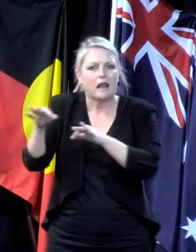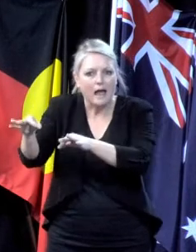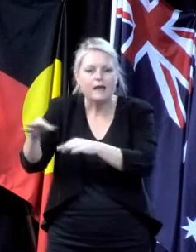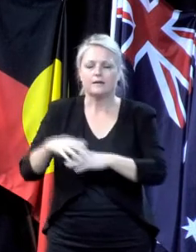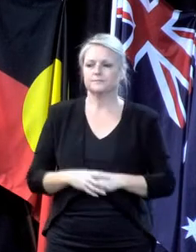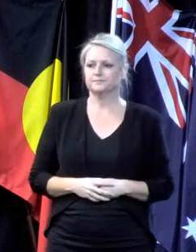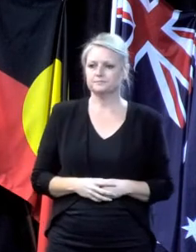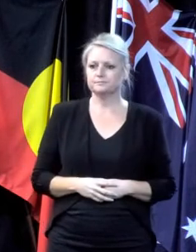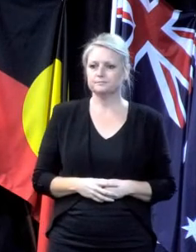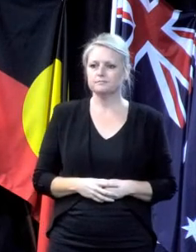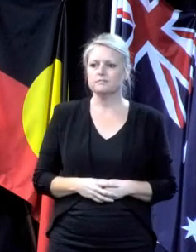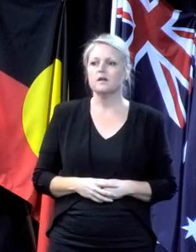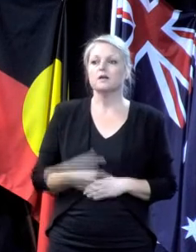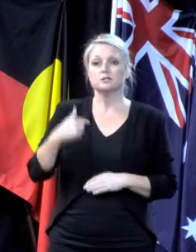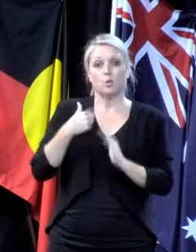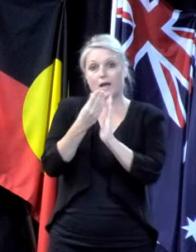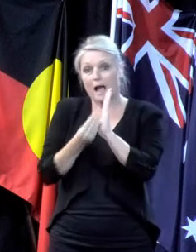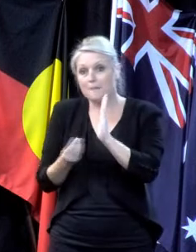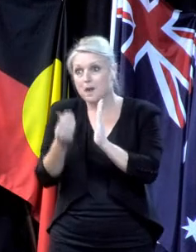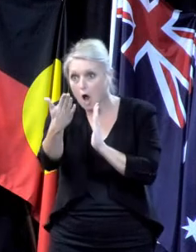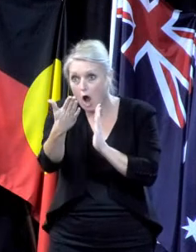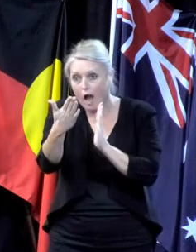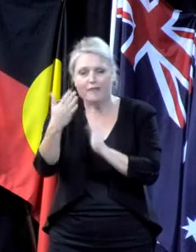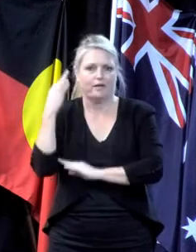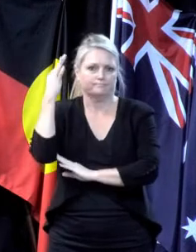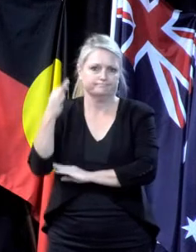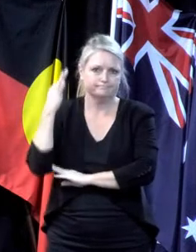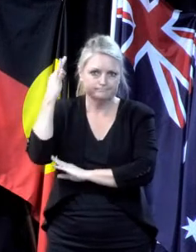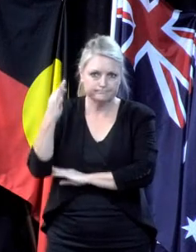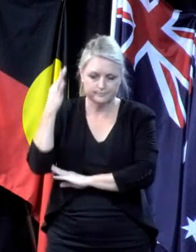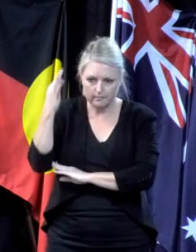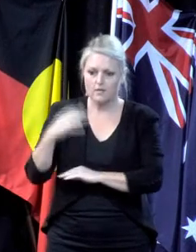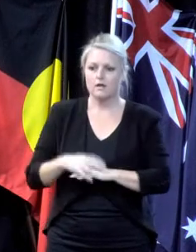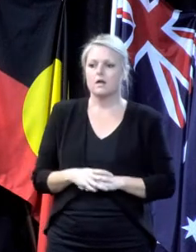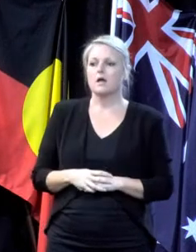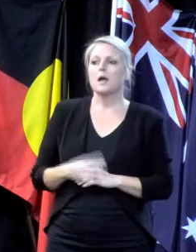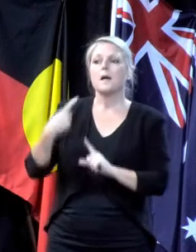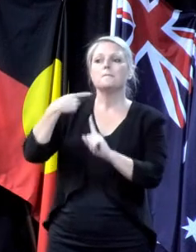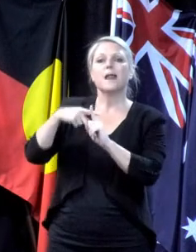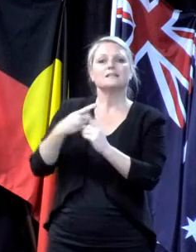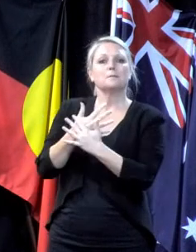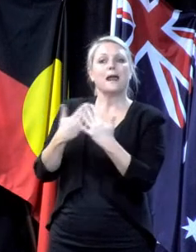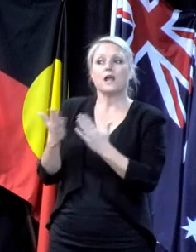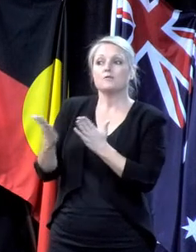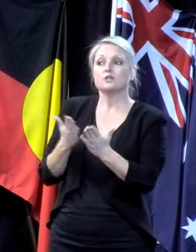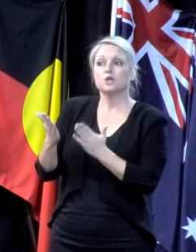of putting in that request. And also many of those services are only available to come and support us with students